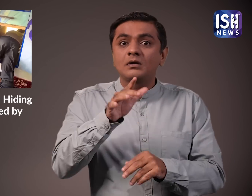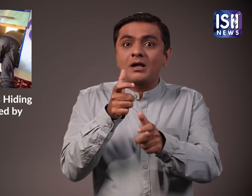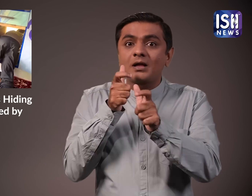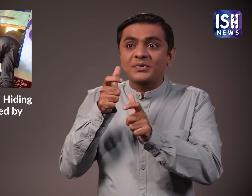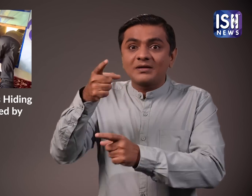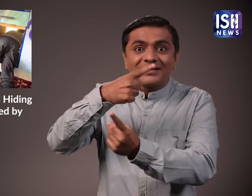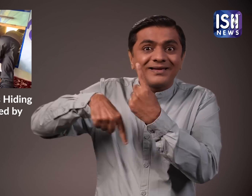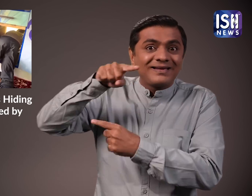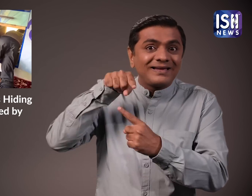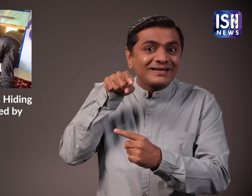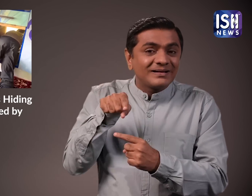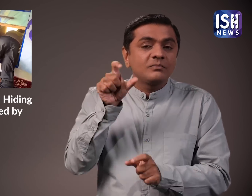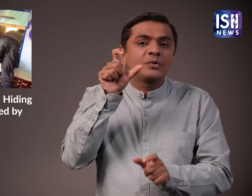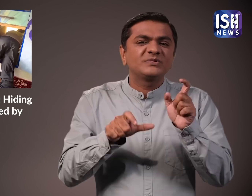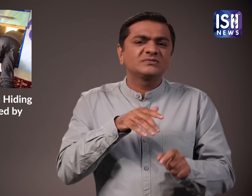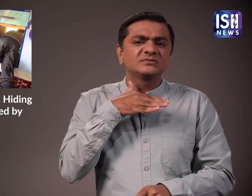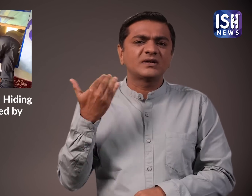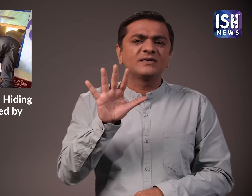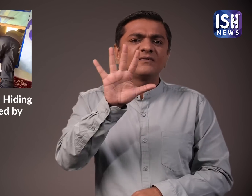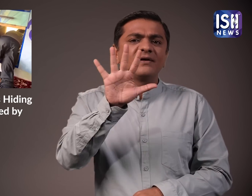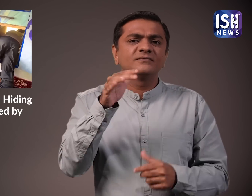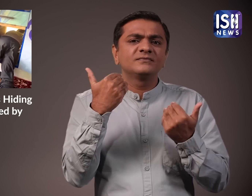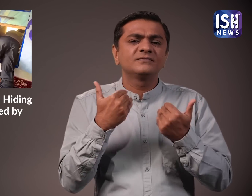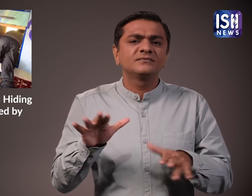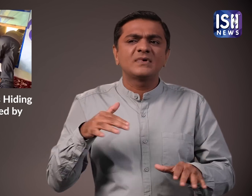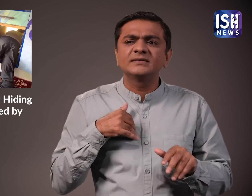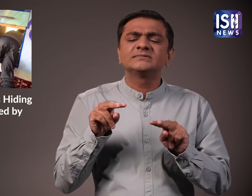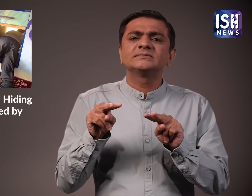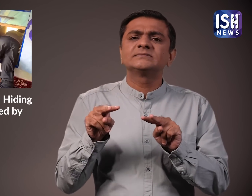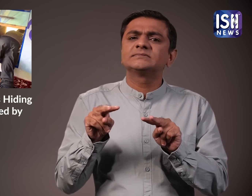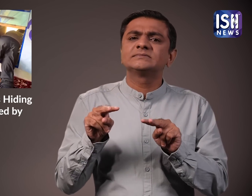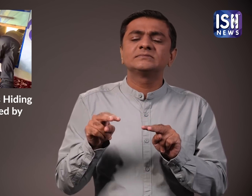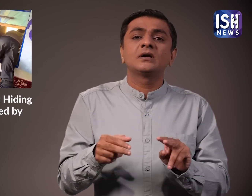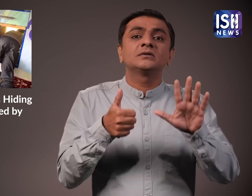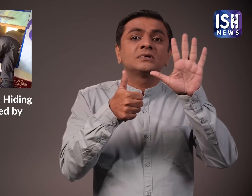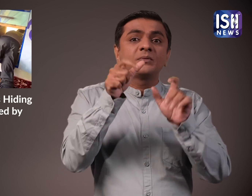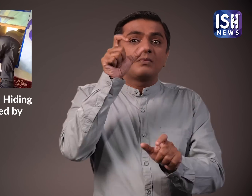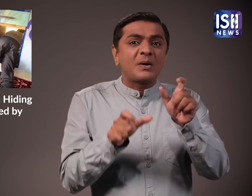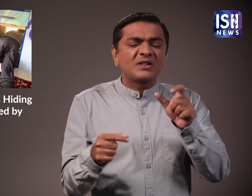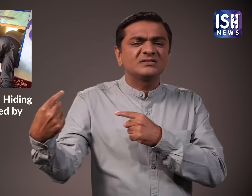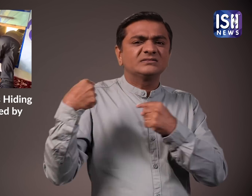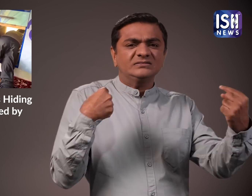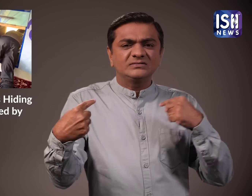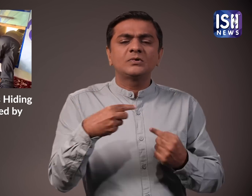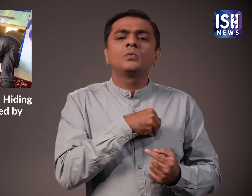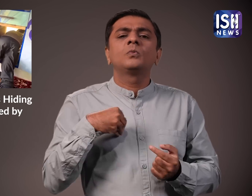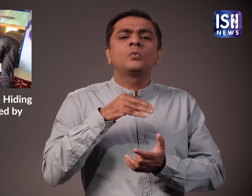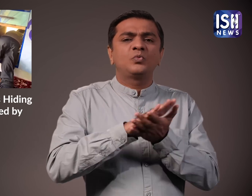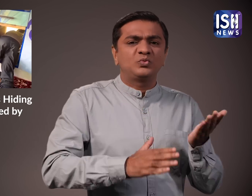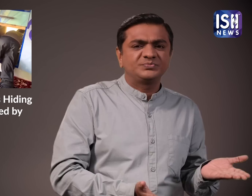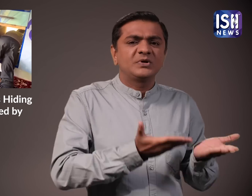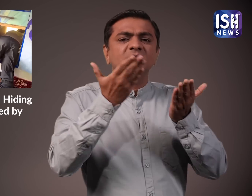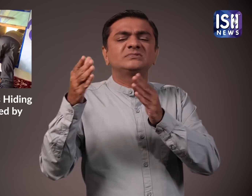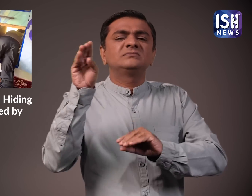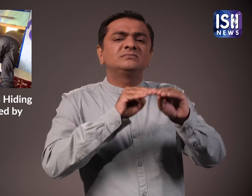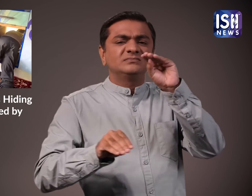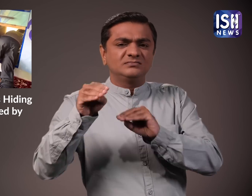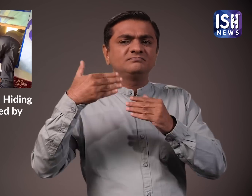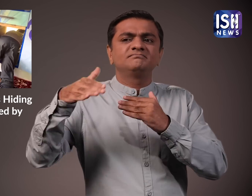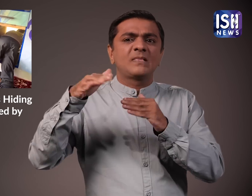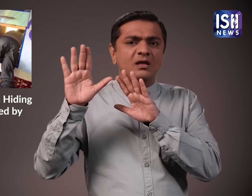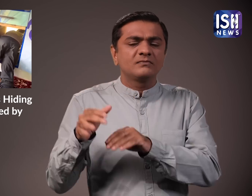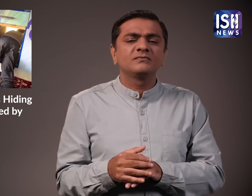Five of our soldiers were martyred, and six others were seriously injured. They have been admitted to a hospital for treatment.